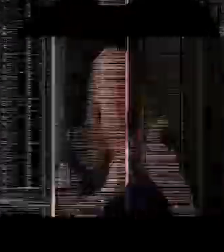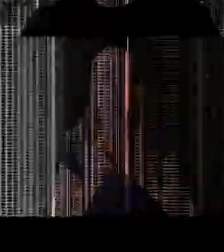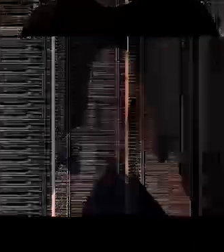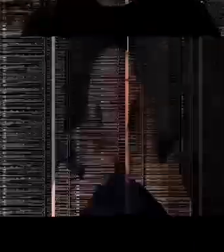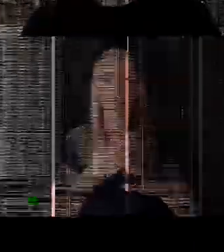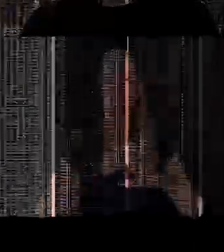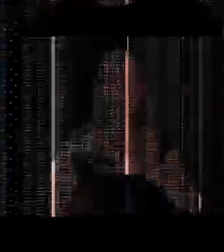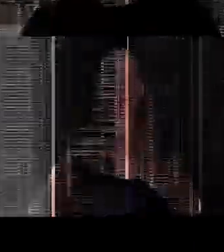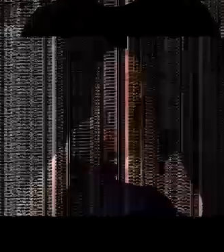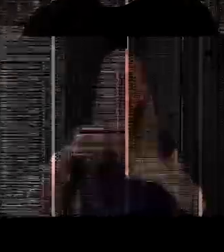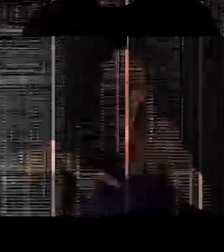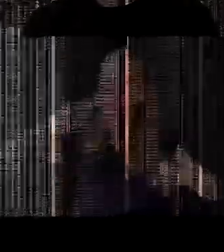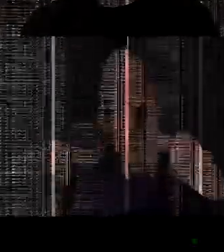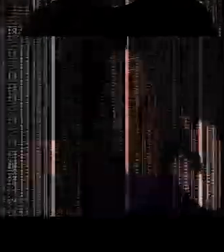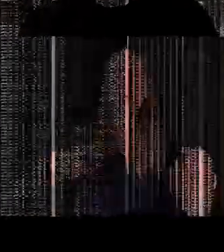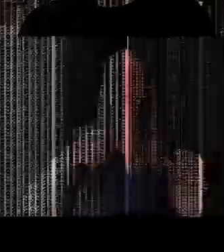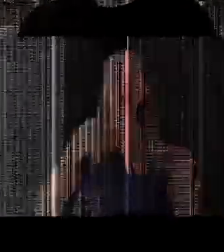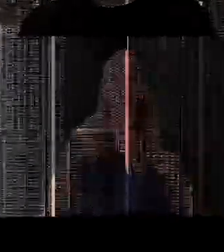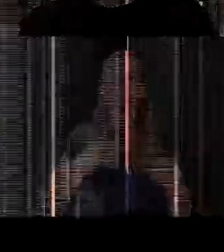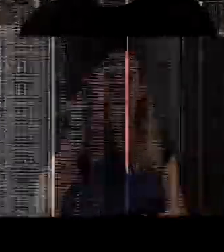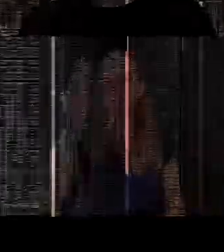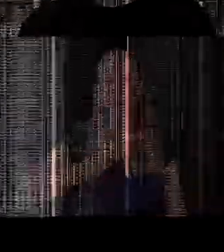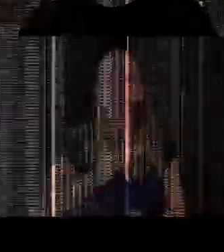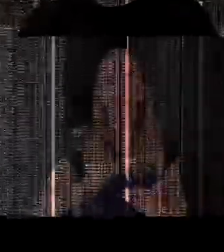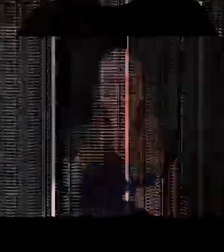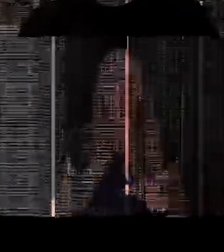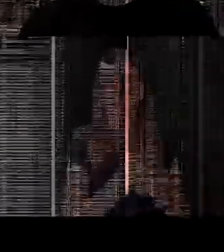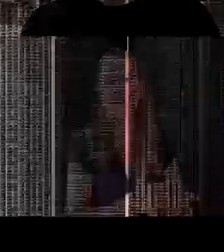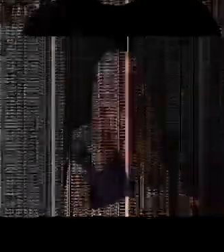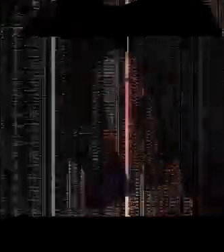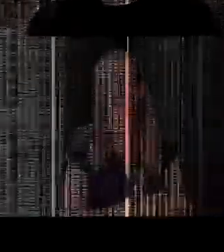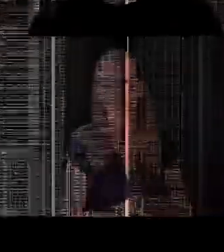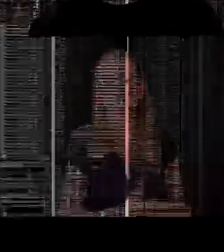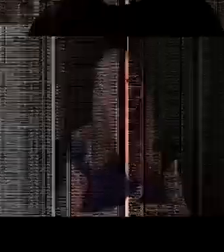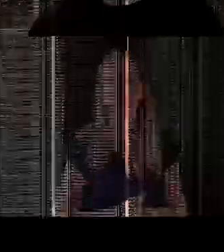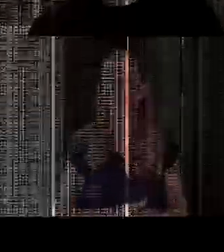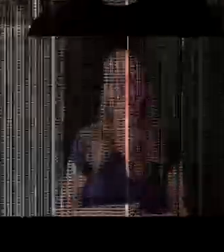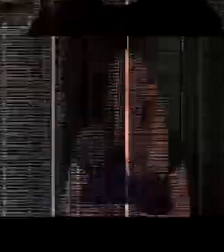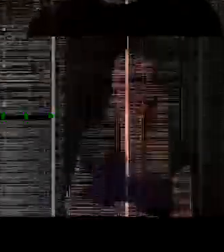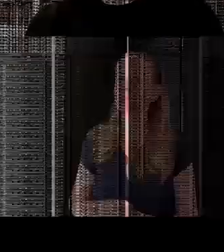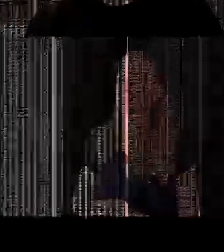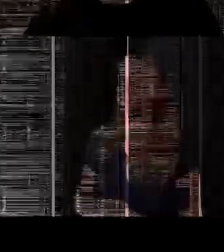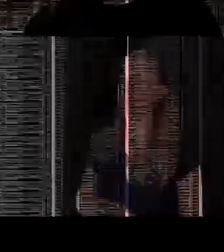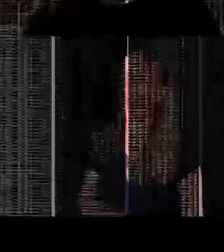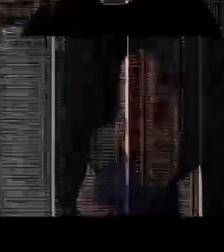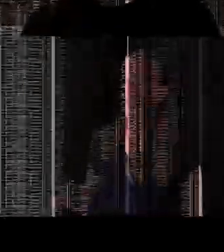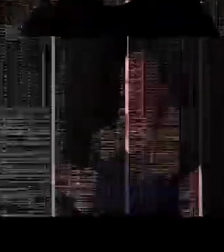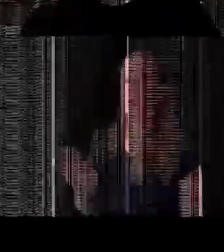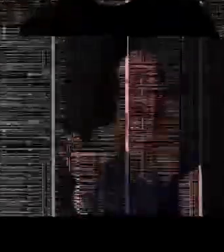we can miss a lot of things that can help people. >> Nic: It's about individual conditions,